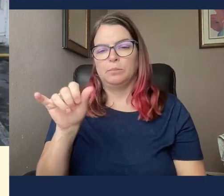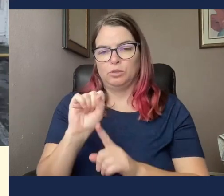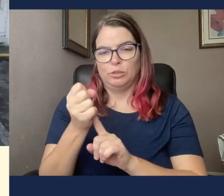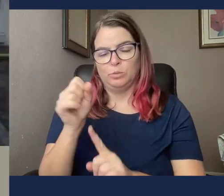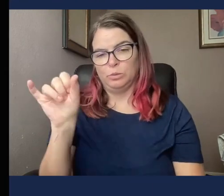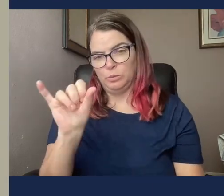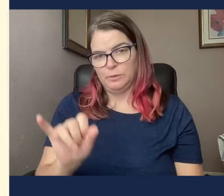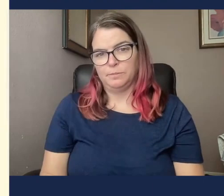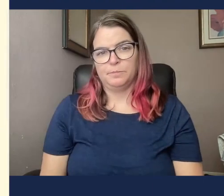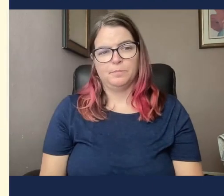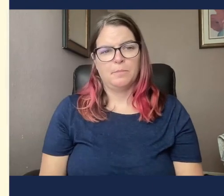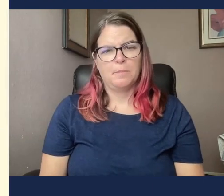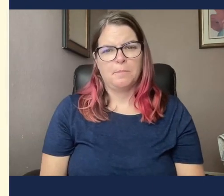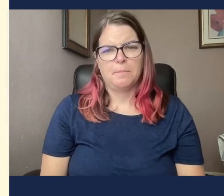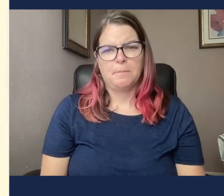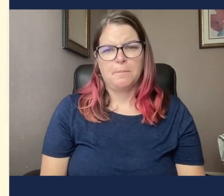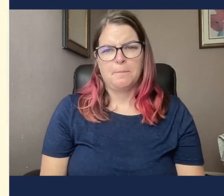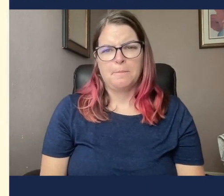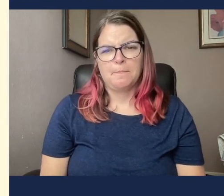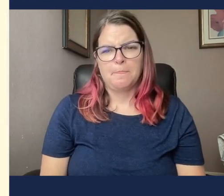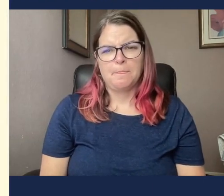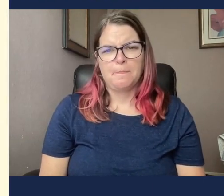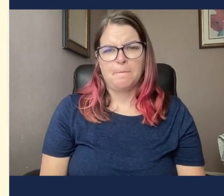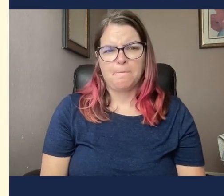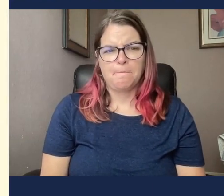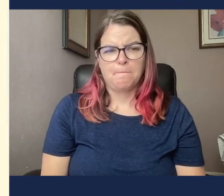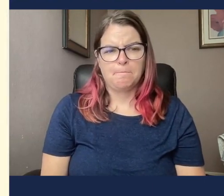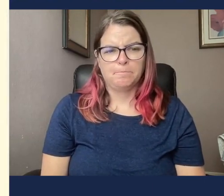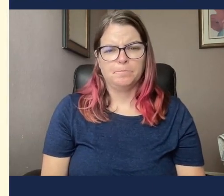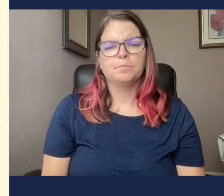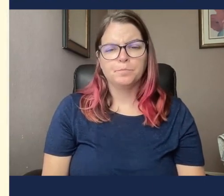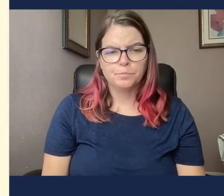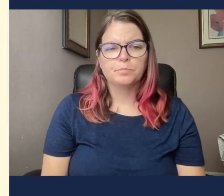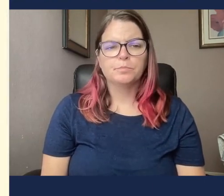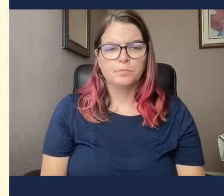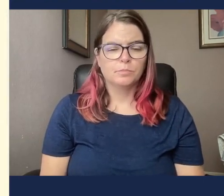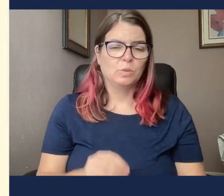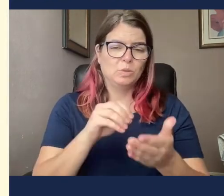Muslims", which is wonderfuling is wonderful and has a script.